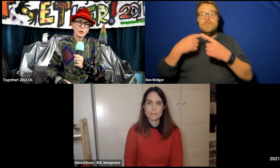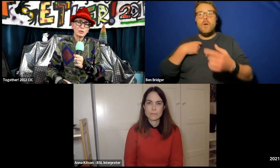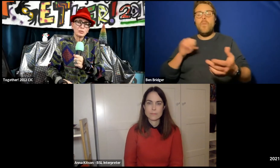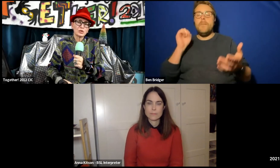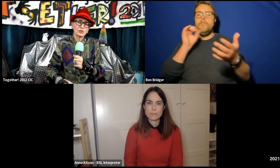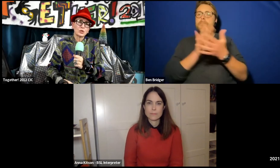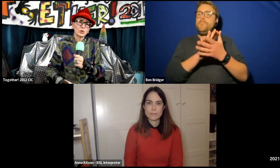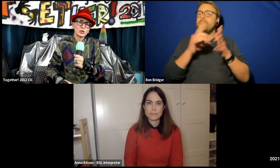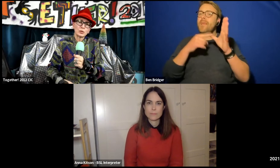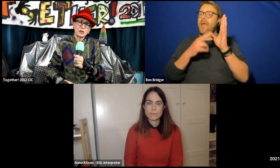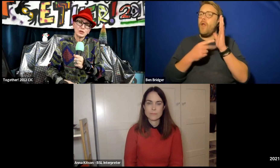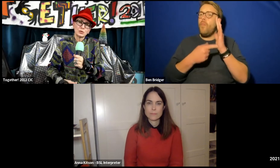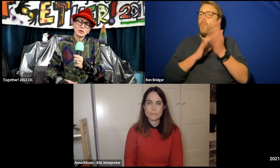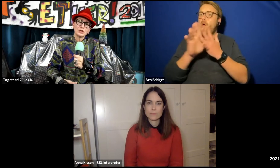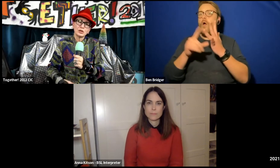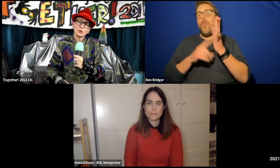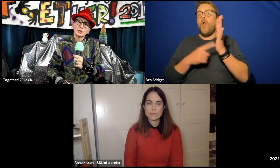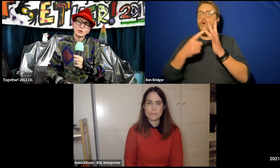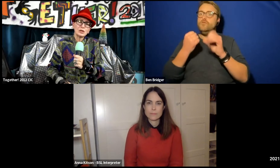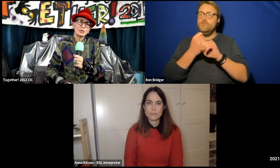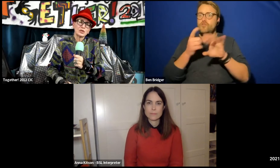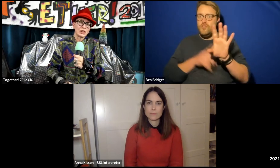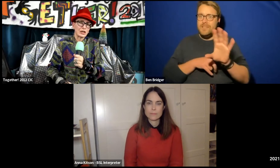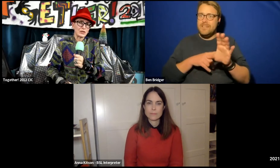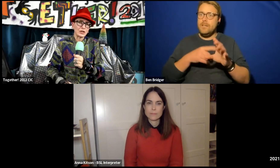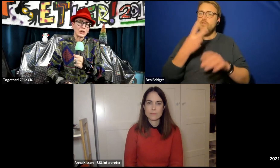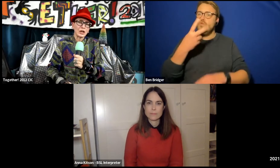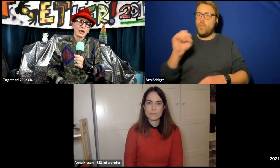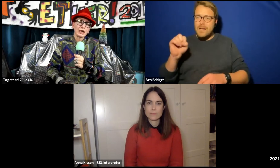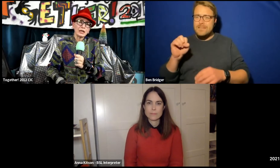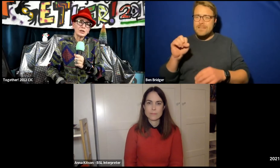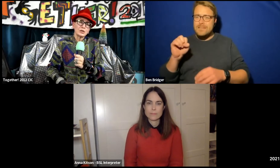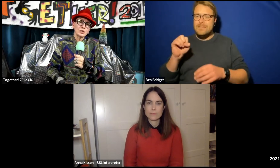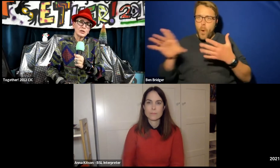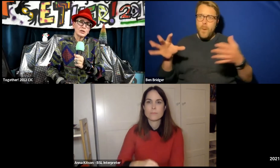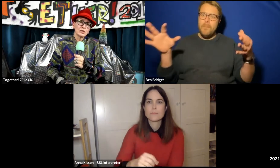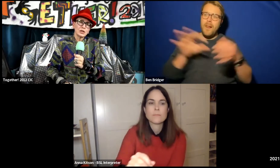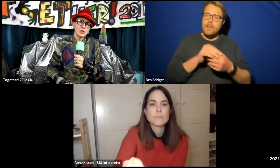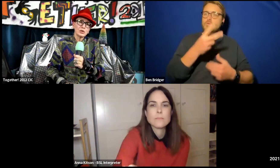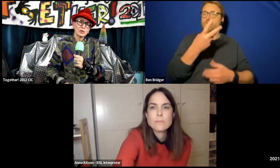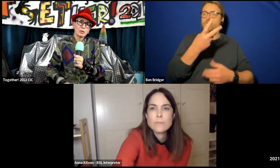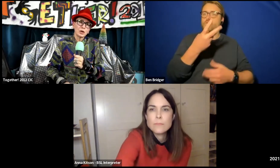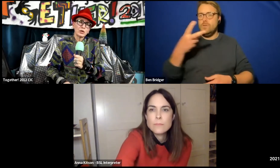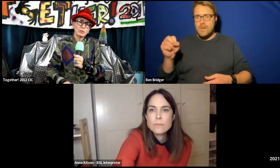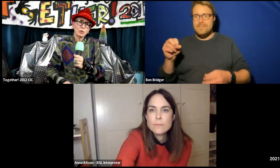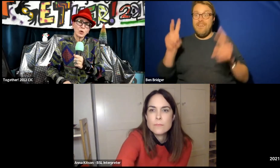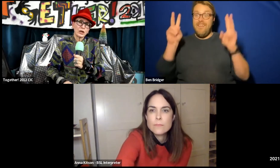poems for 2020 on the theme of Together!, this is Sahera's poem Why